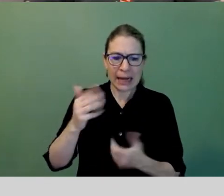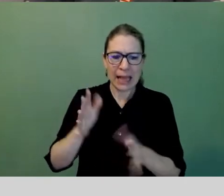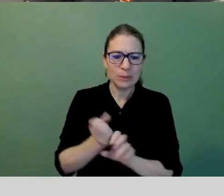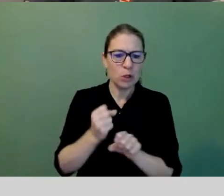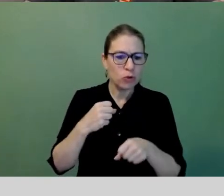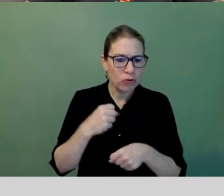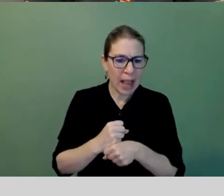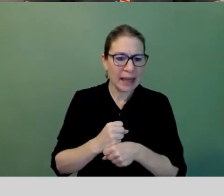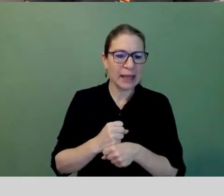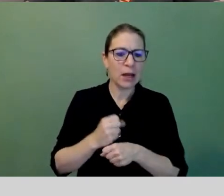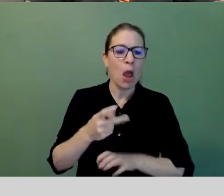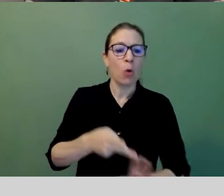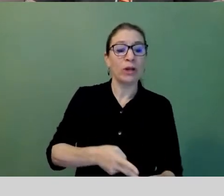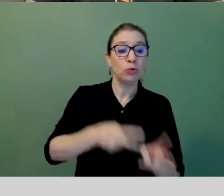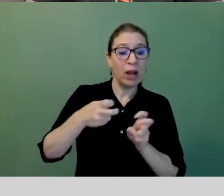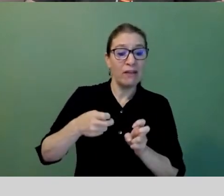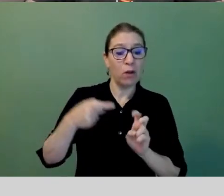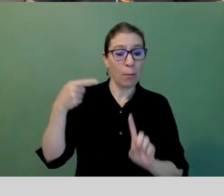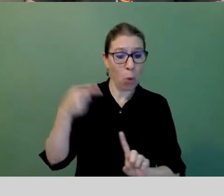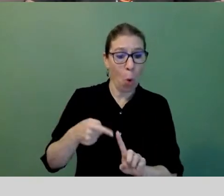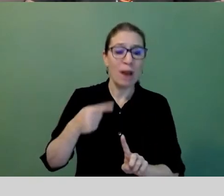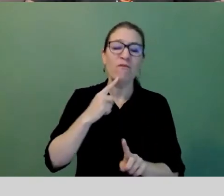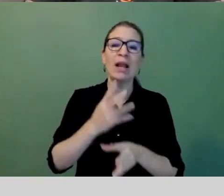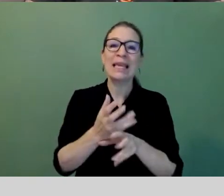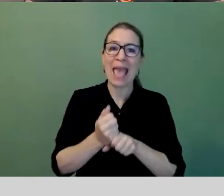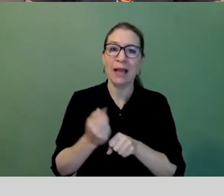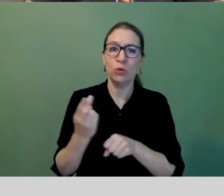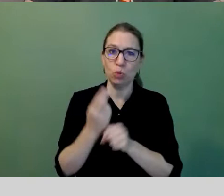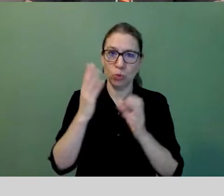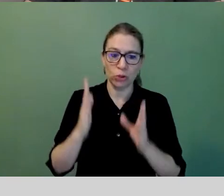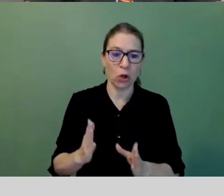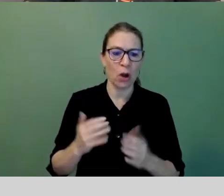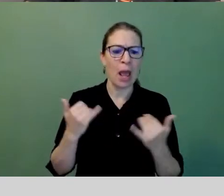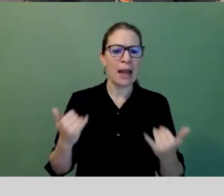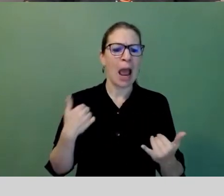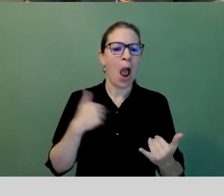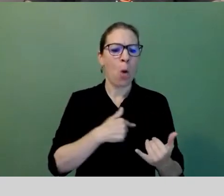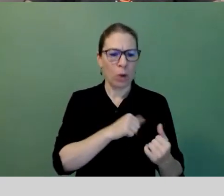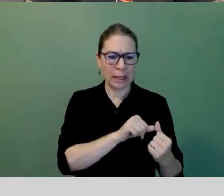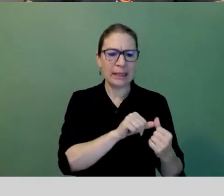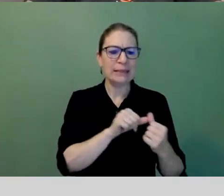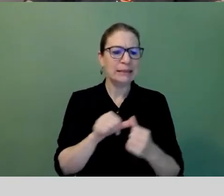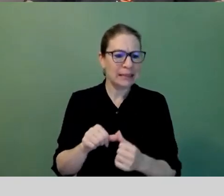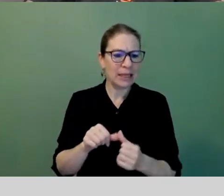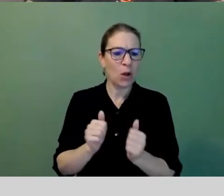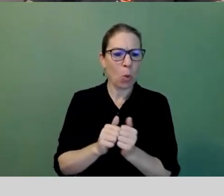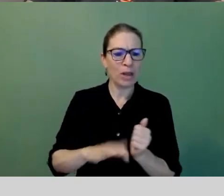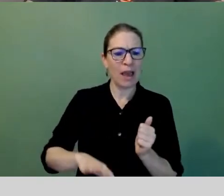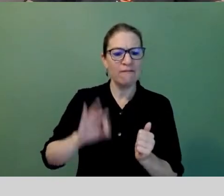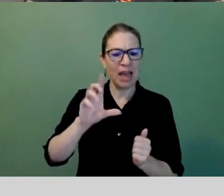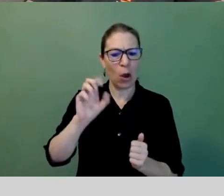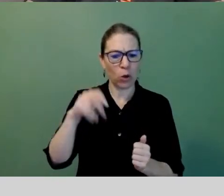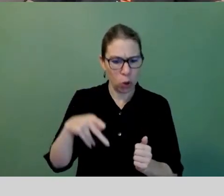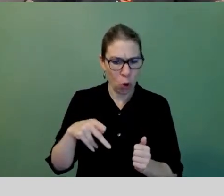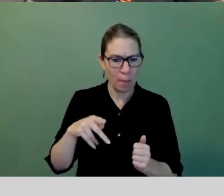and data retrieval part, that is user dot get user. Now let's look into the for loop. For loop calls a function called